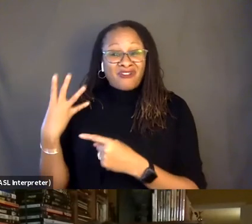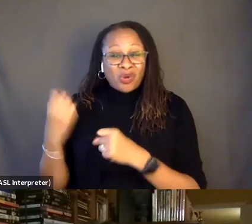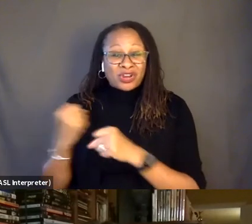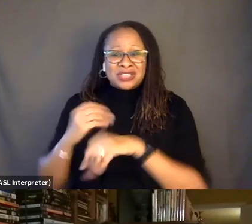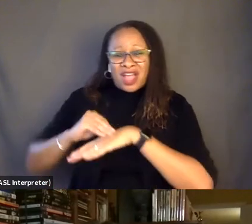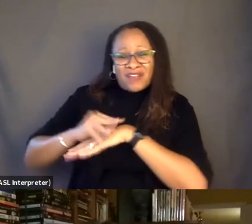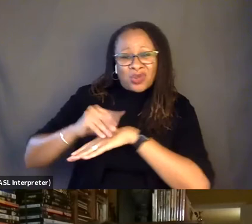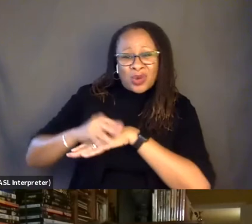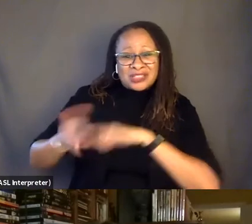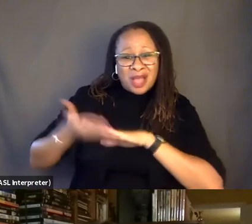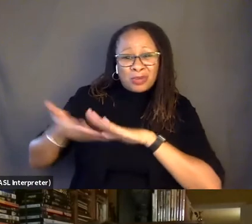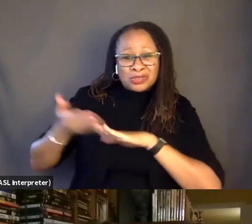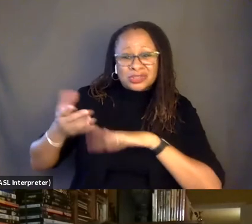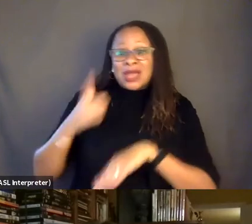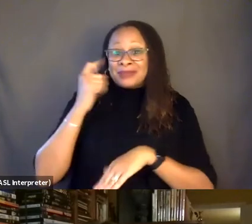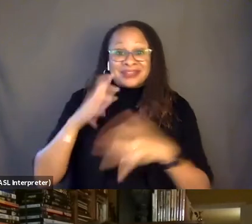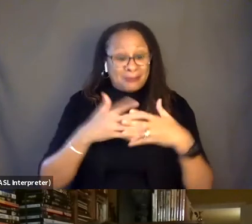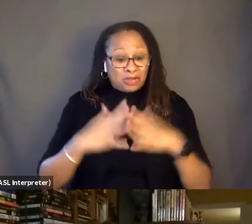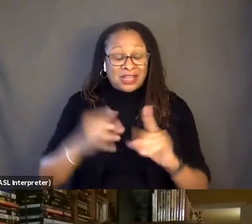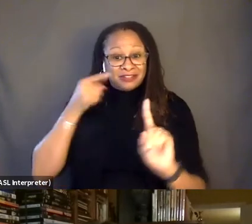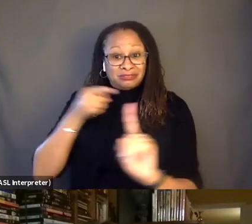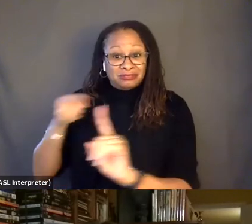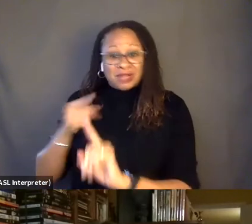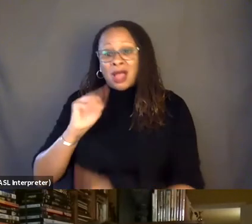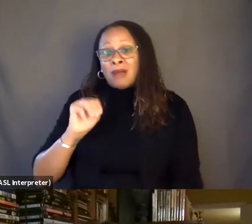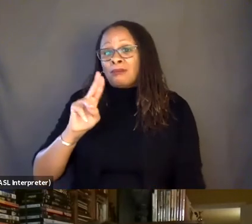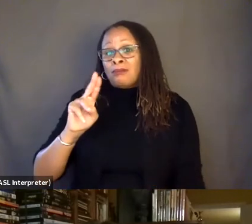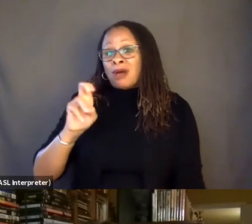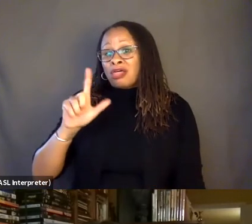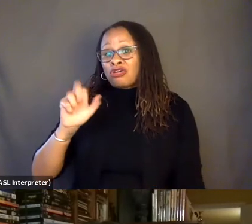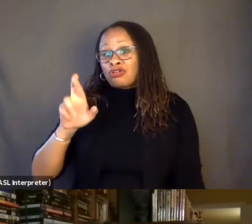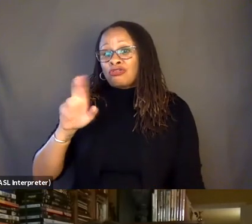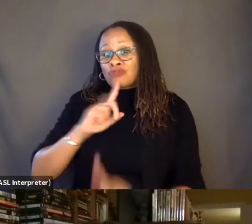because Americans have been targeted. The Mueller report shows you in 2016,